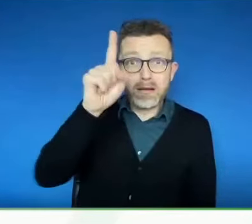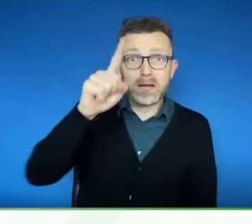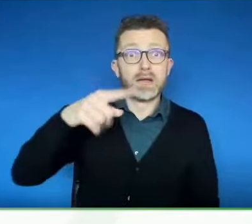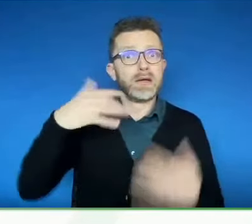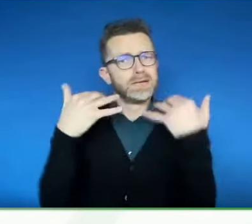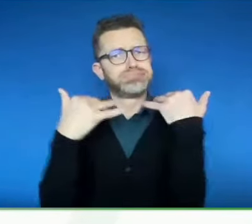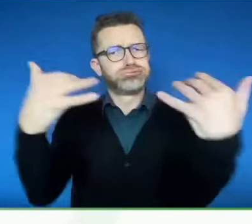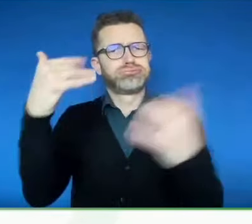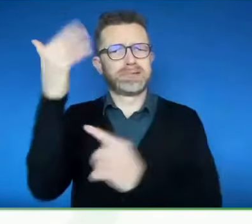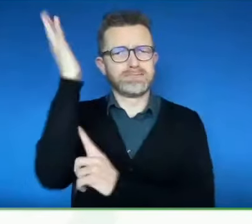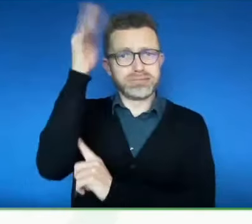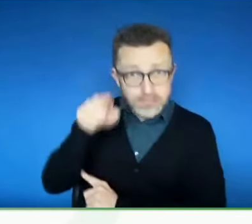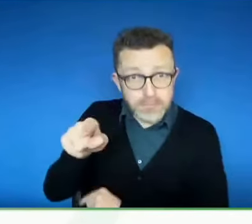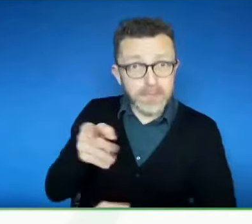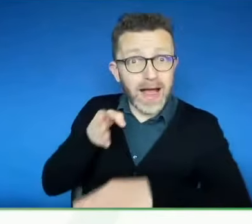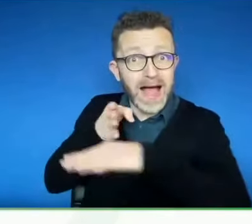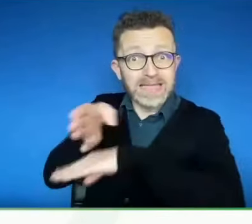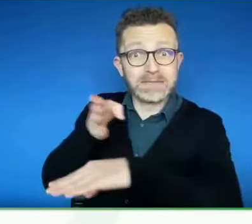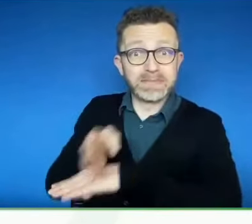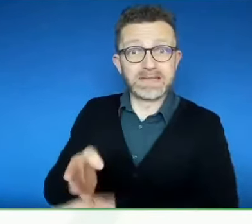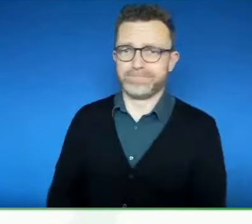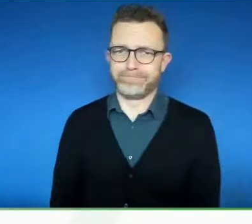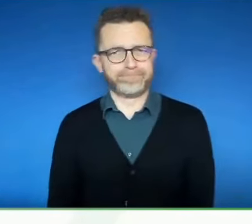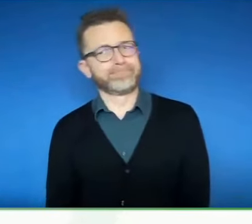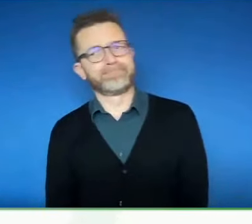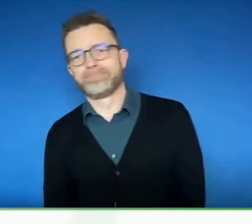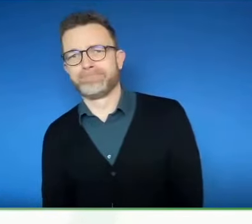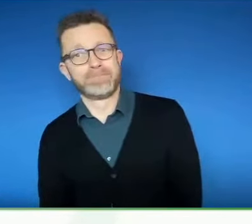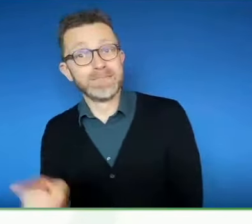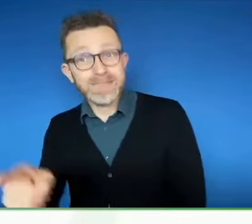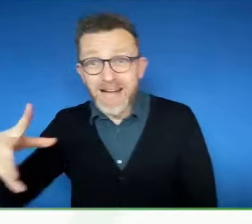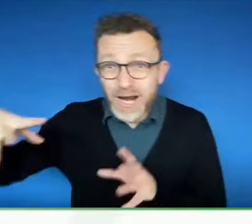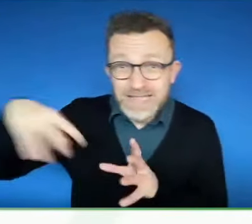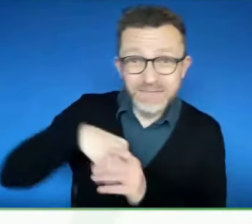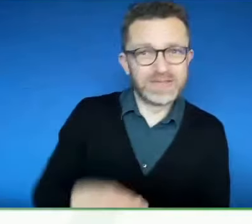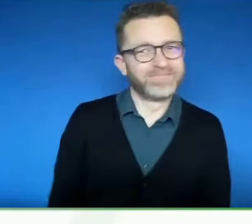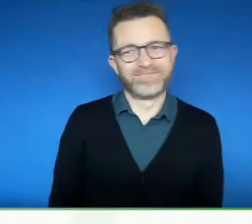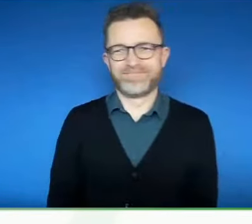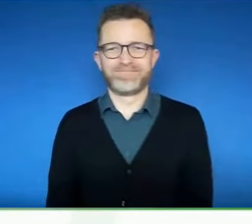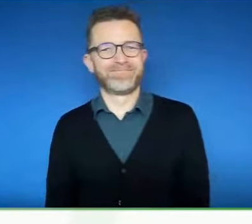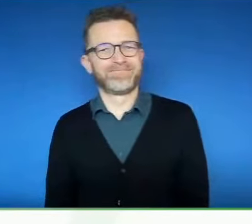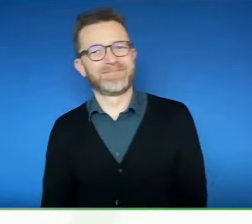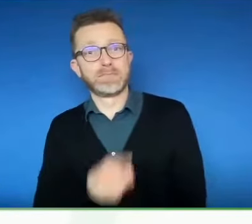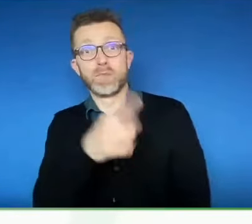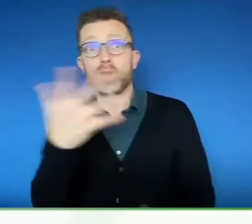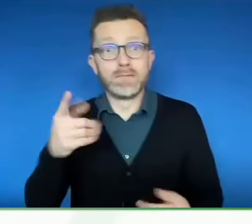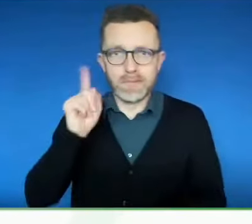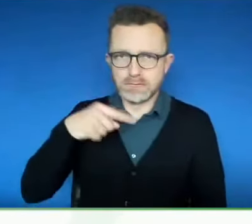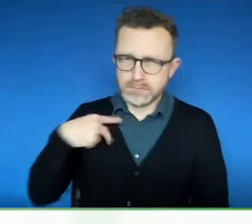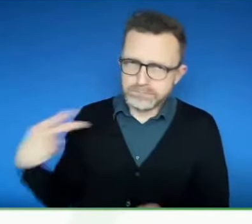gifts, Auslan, communication was, whatever a person needs to communication the best way. We did that with all sorts of opportunities that and activities.